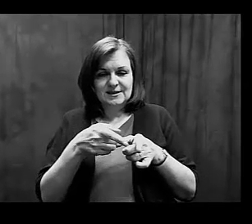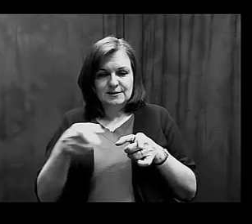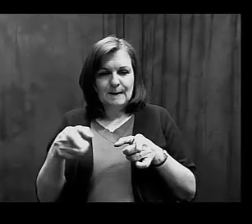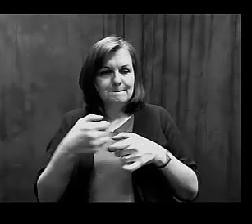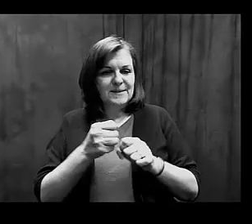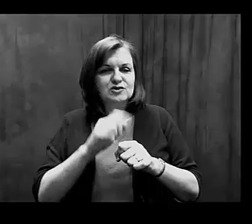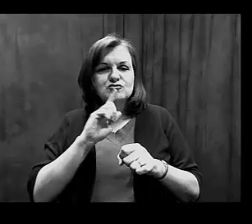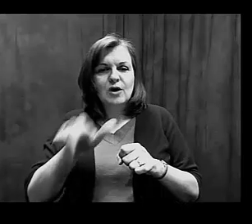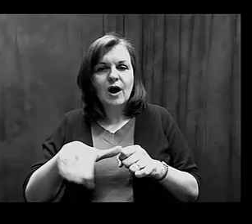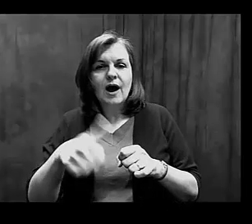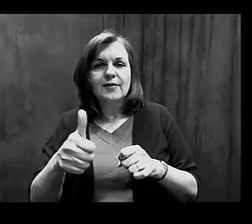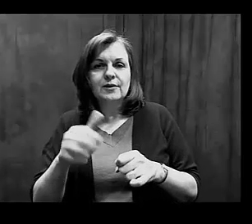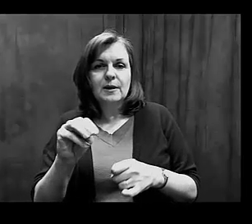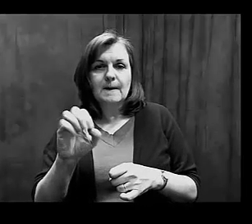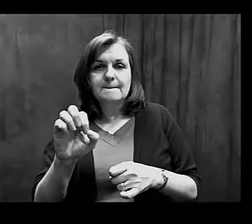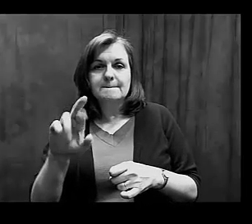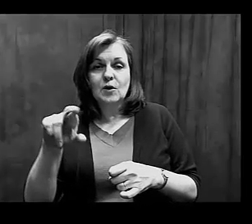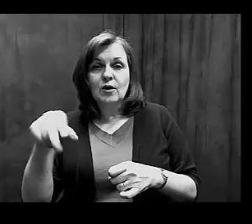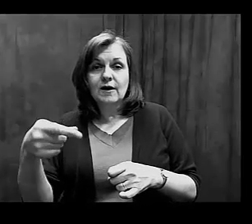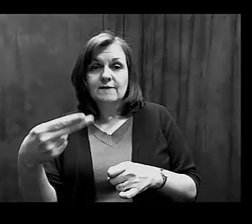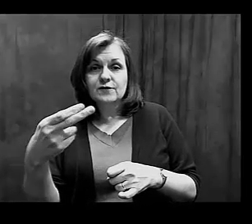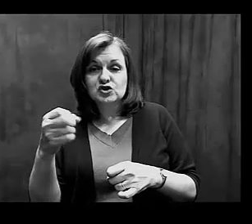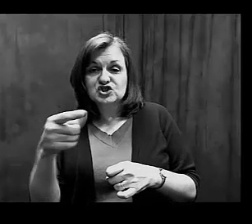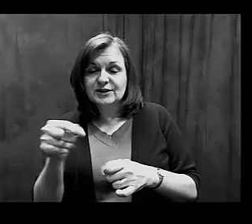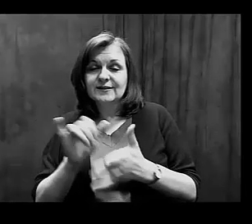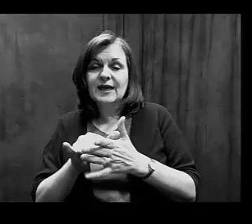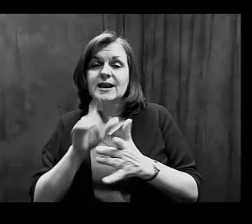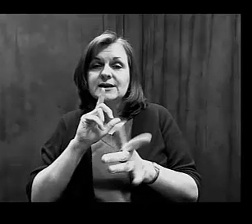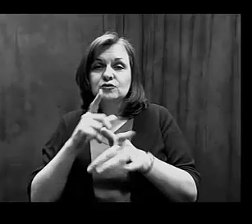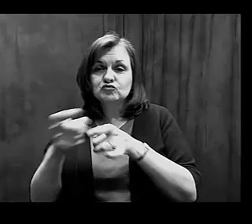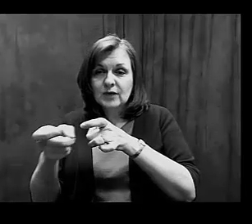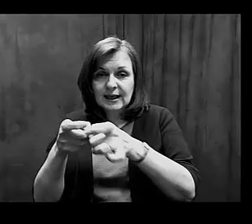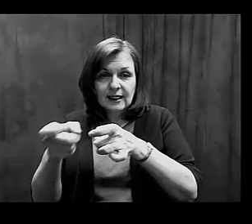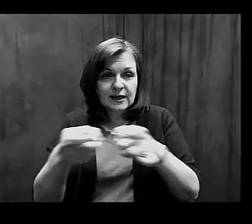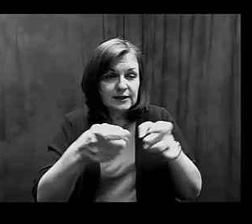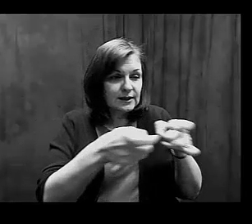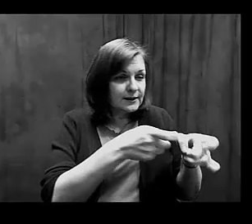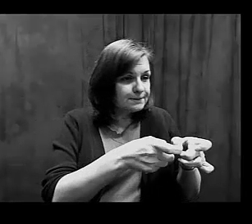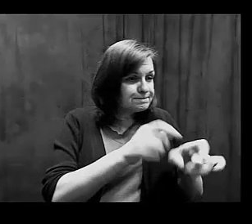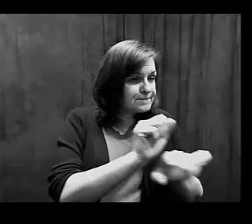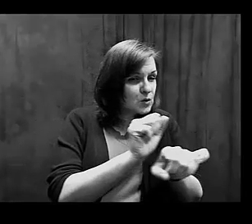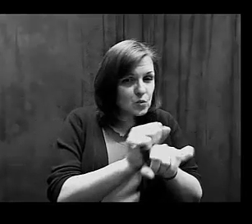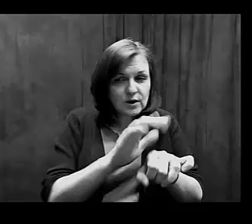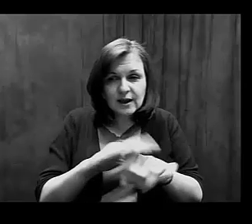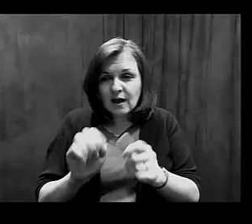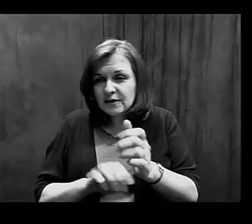that is regulated and working on this developmental process